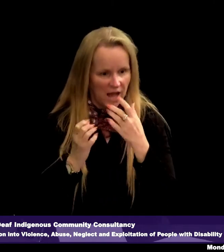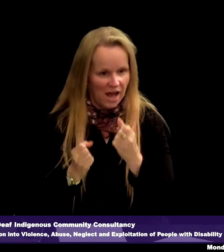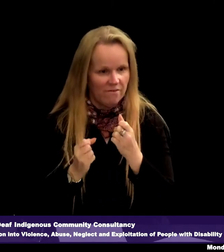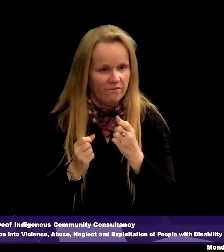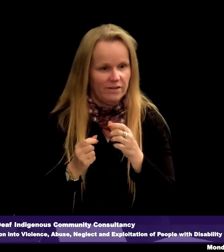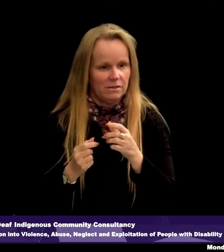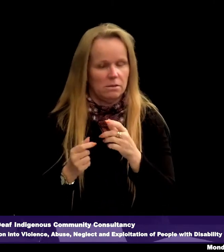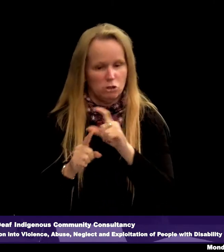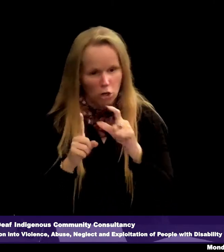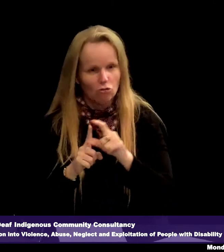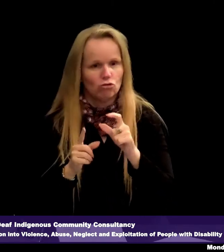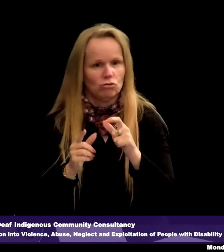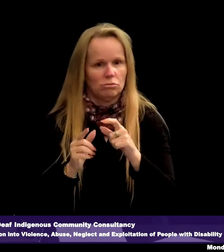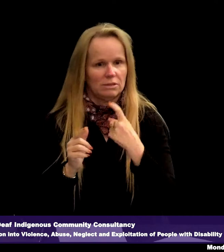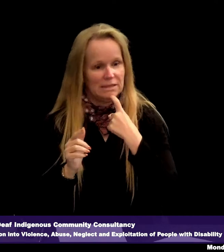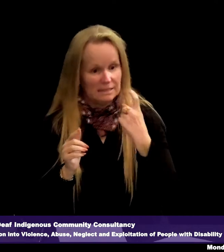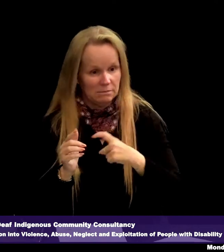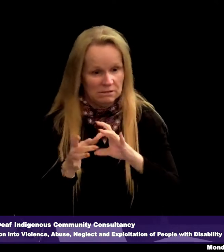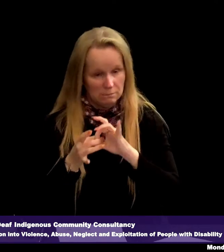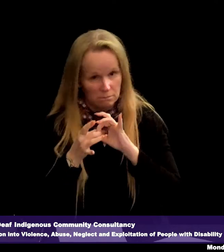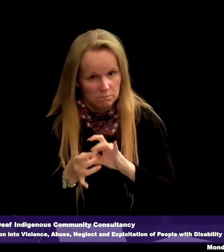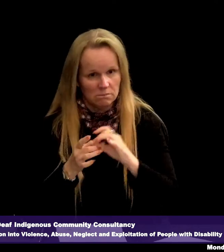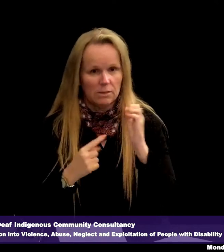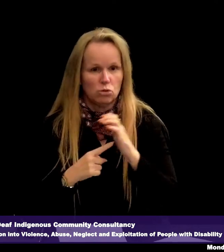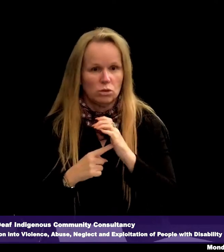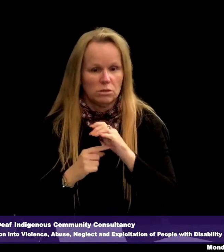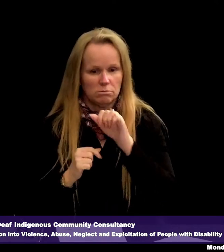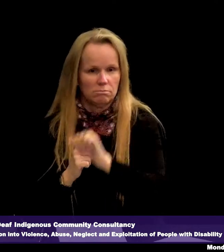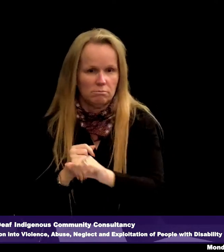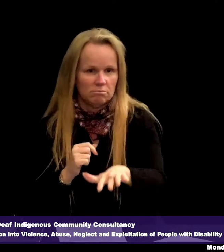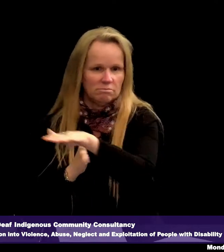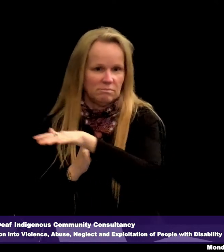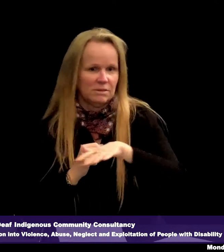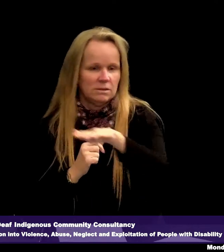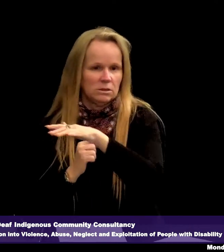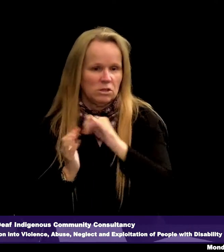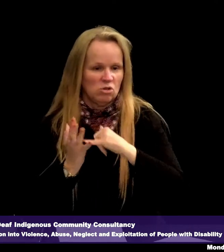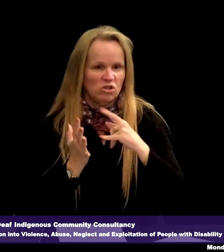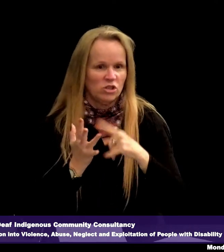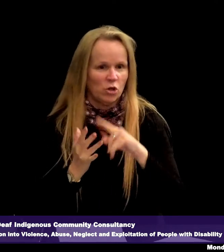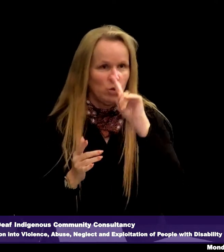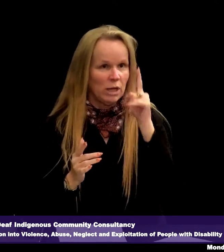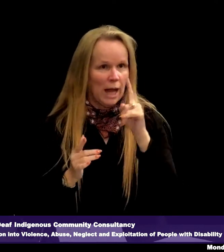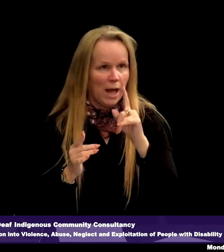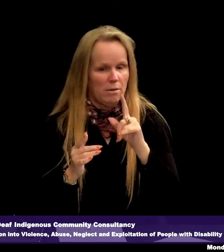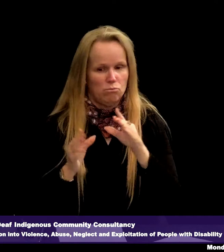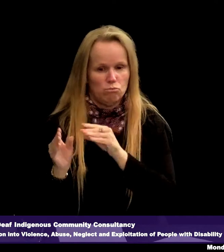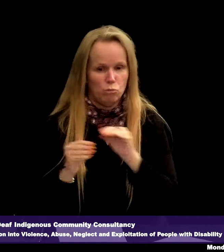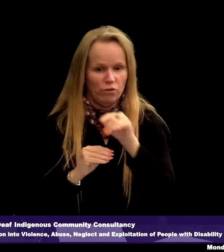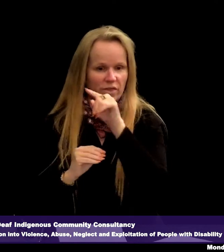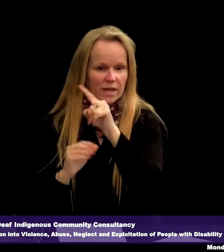sign languages have really important cultural links to that area, to that country.